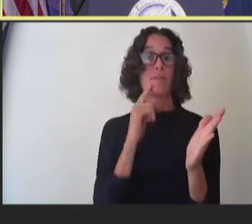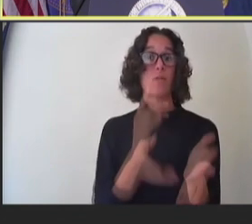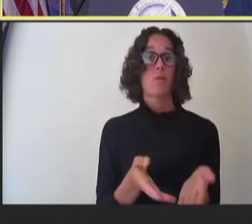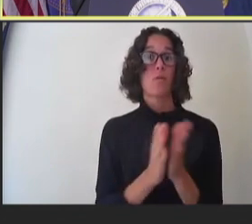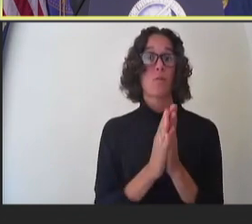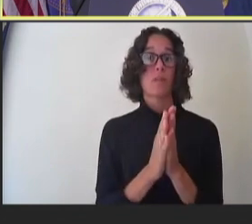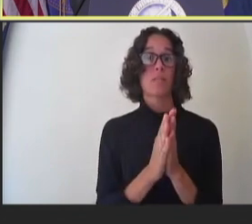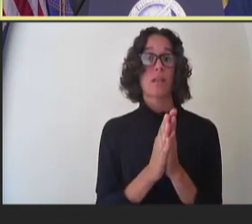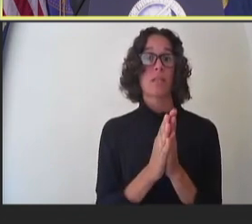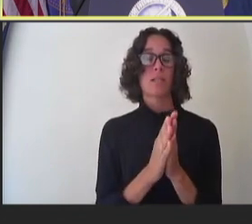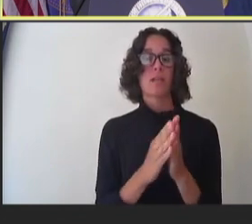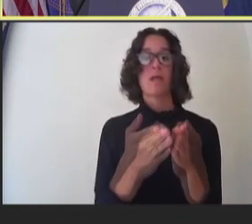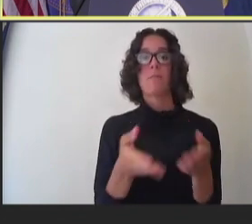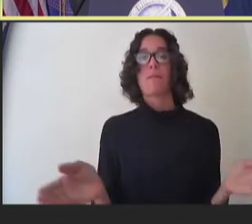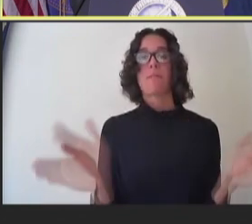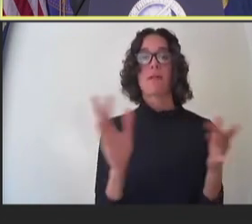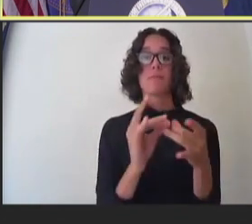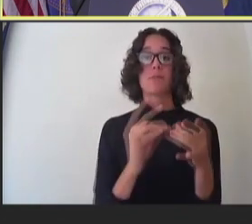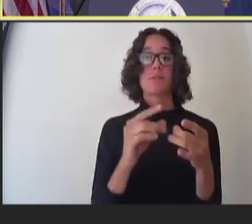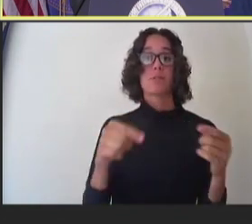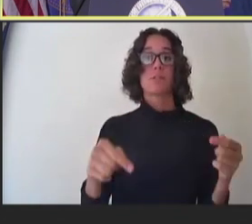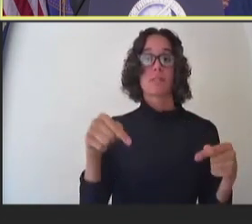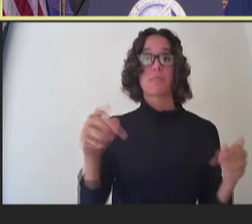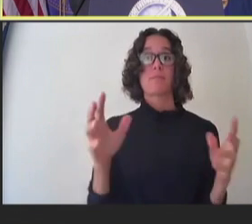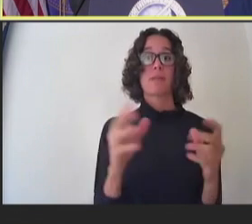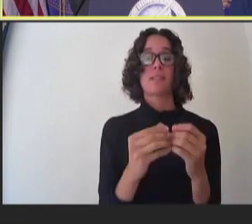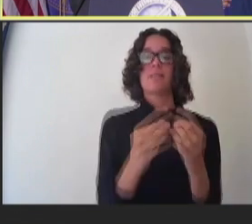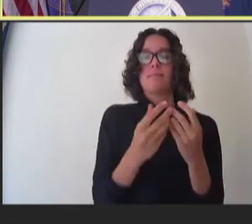public comment during this meeting is passed. However, anyone can submit a